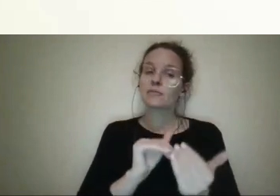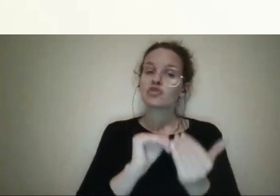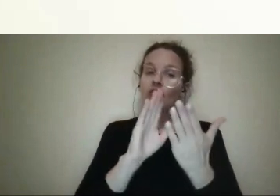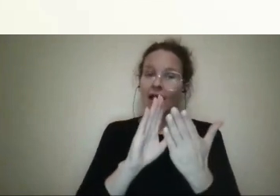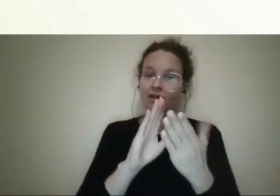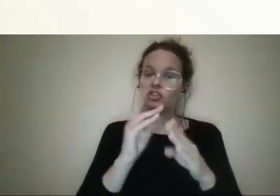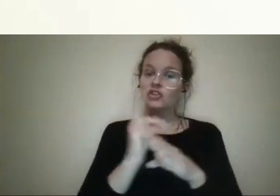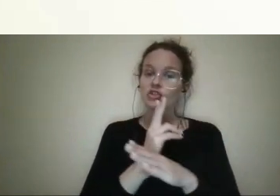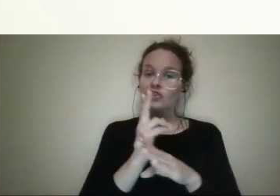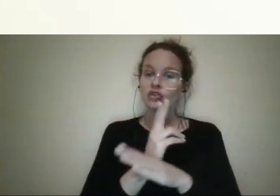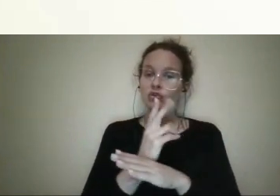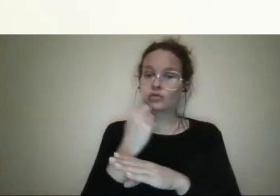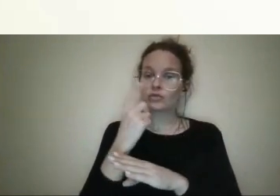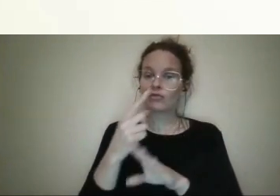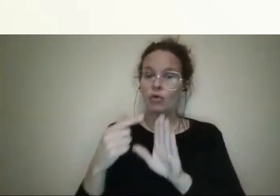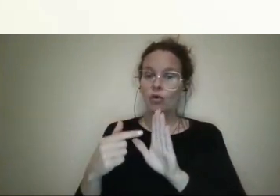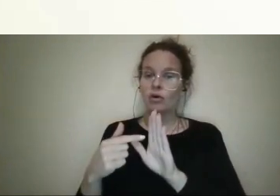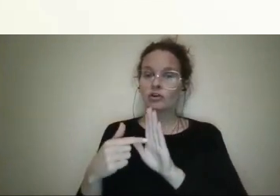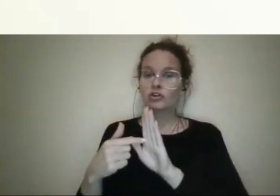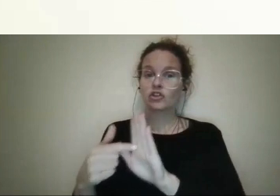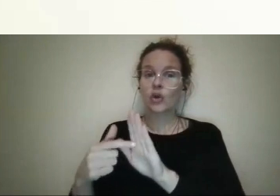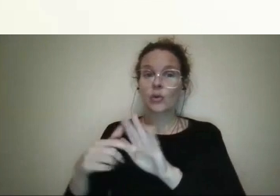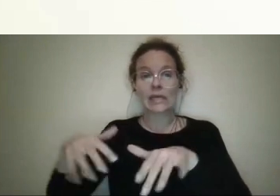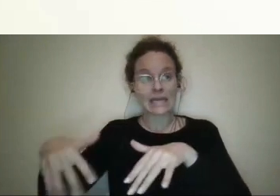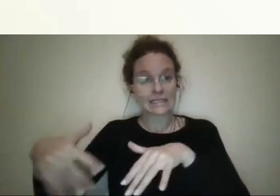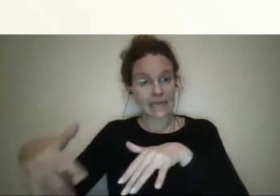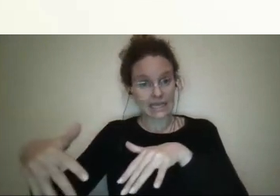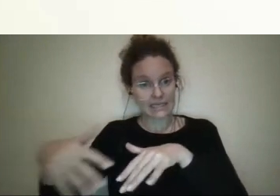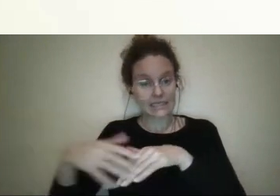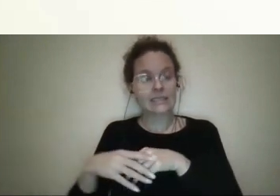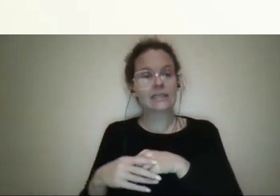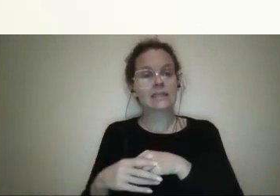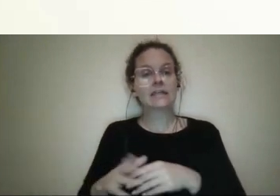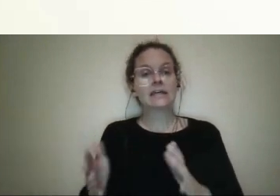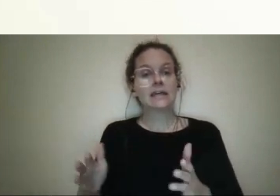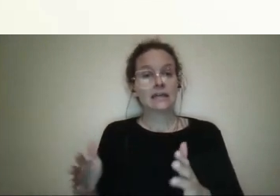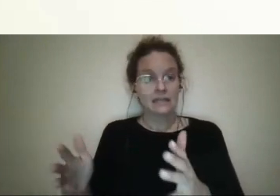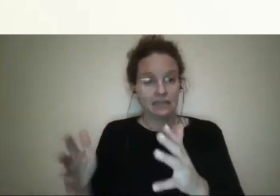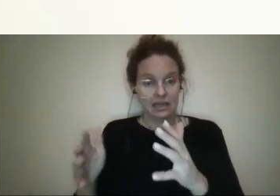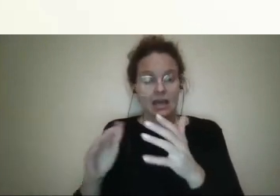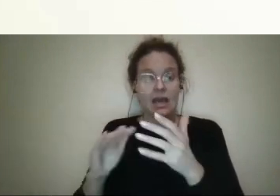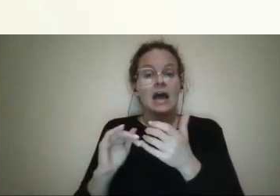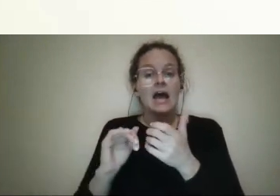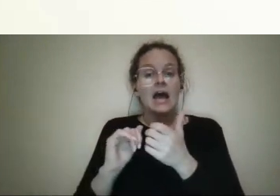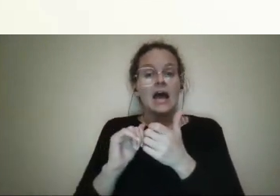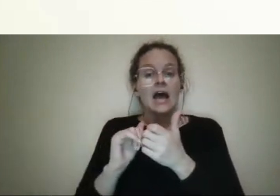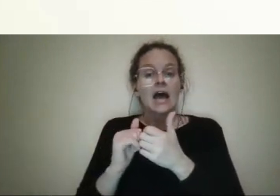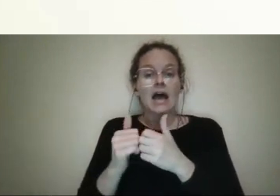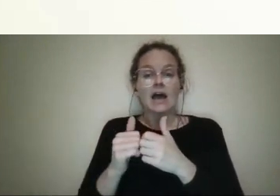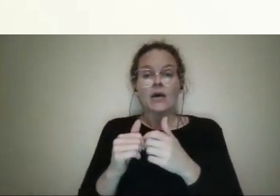the child is exhibiting anxiety. So eight ways kids can calm down anywhere. We count to five,